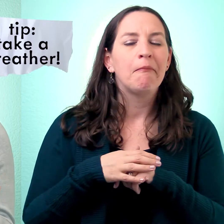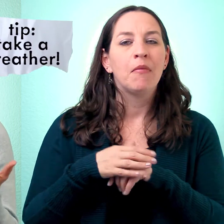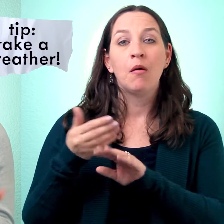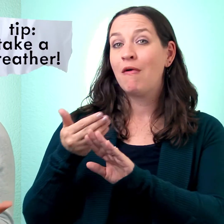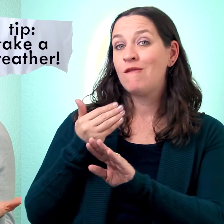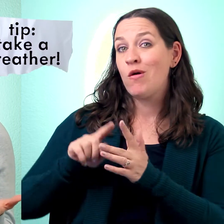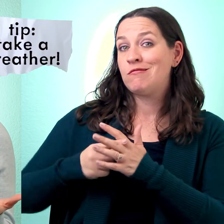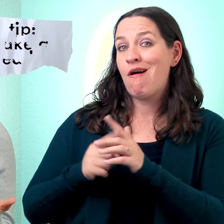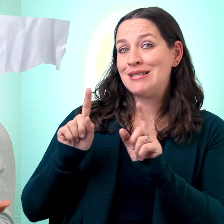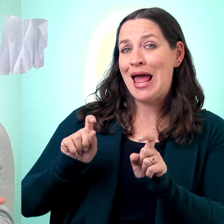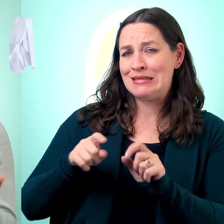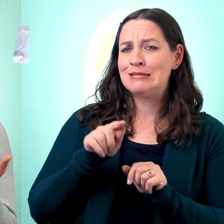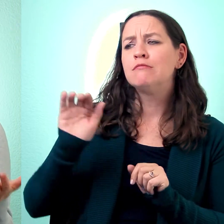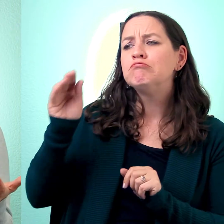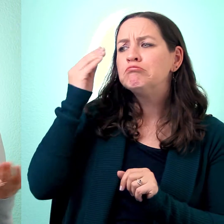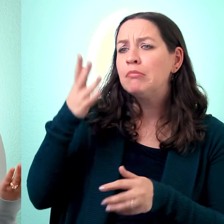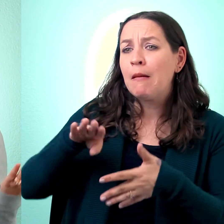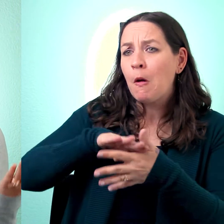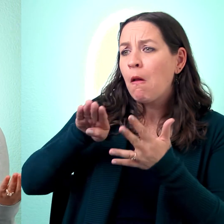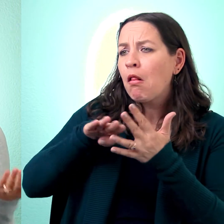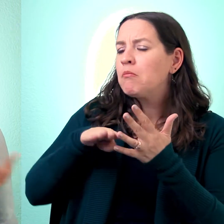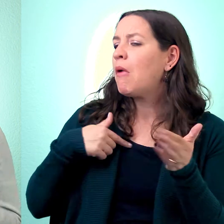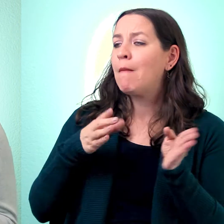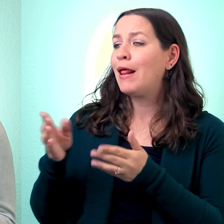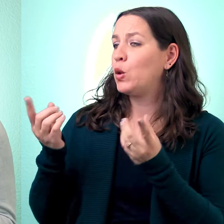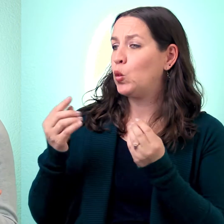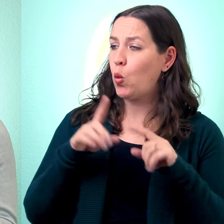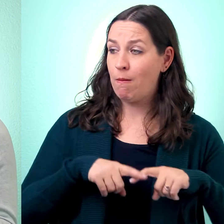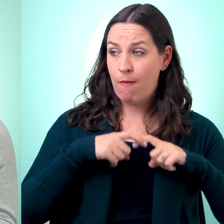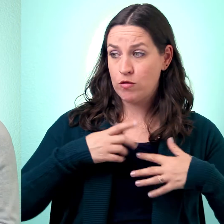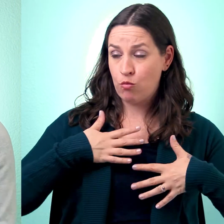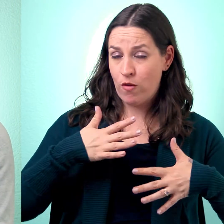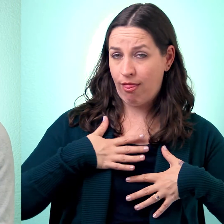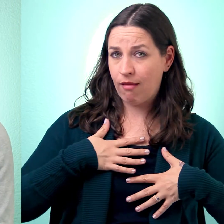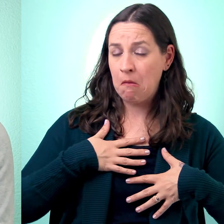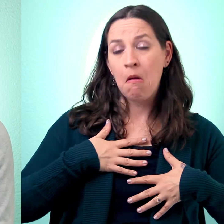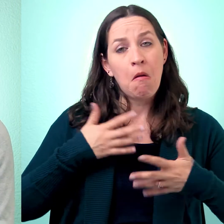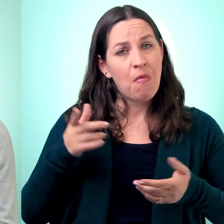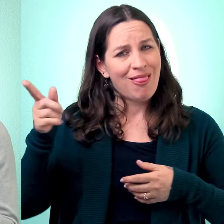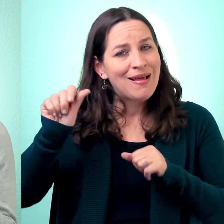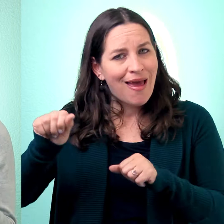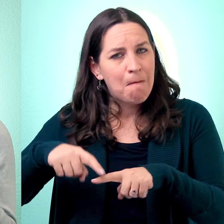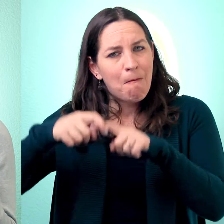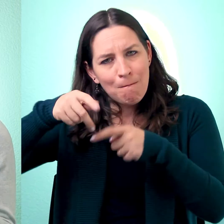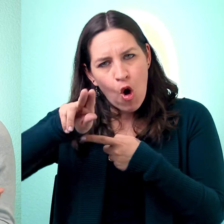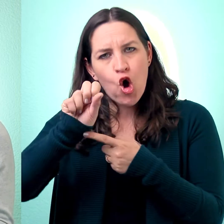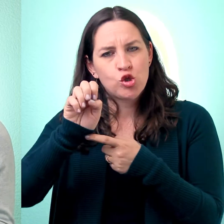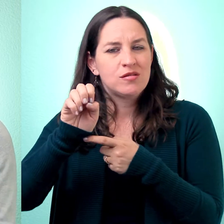before the test even begins, "Hey, between each segment, I'd like to get a drink of water" or "I'm going to take just a moment to breathe".